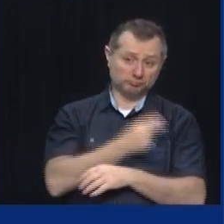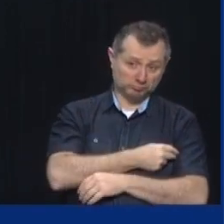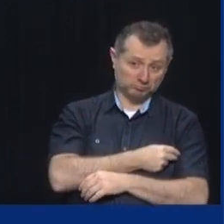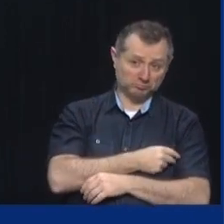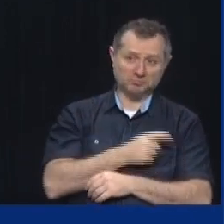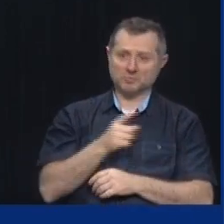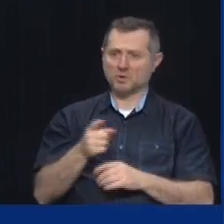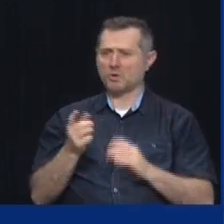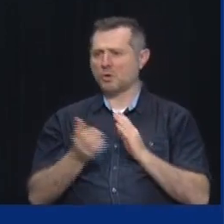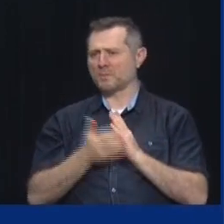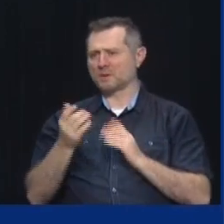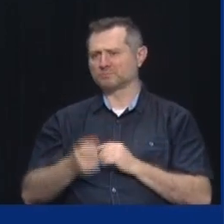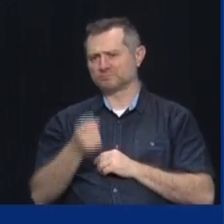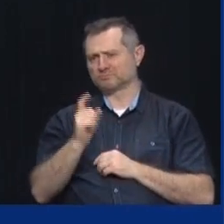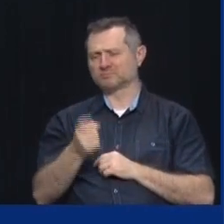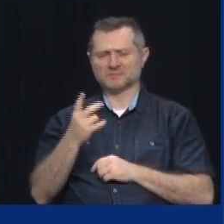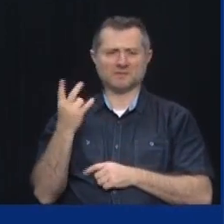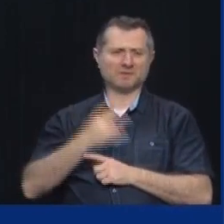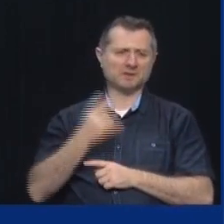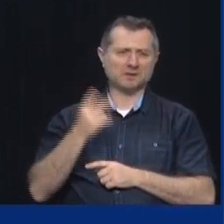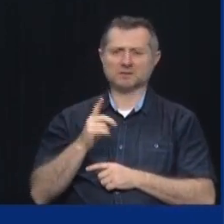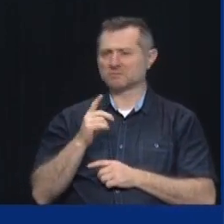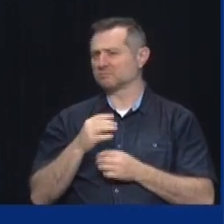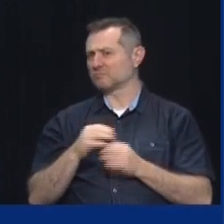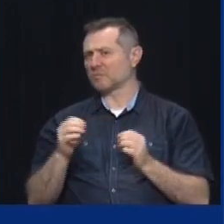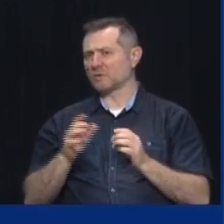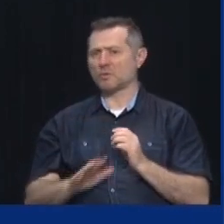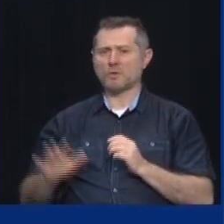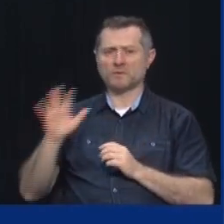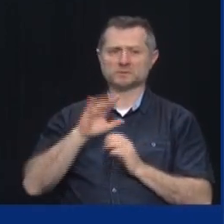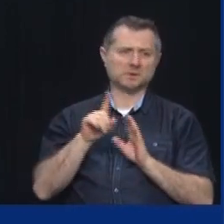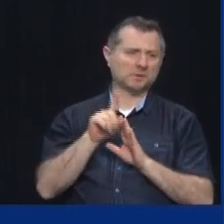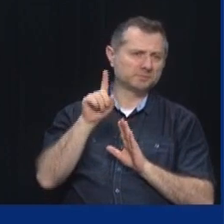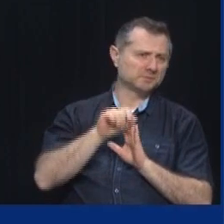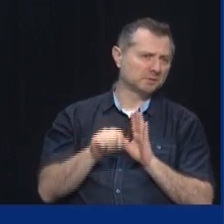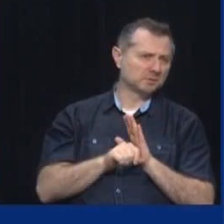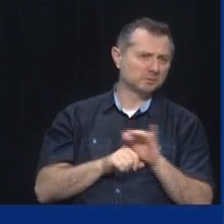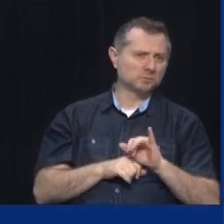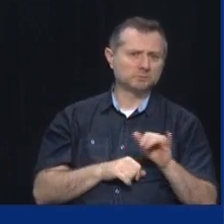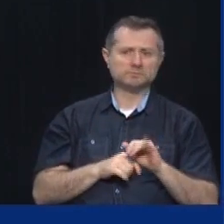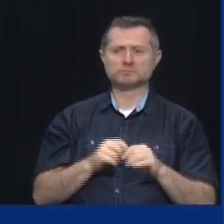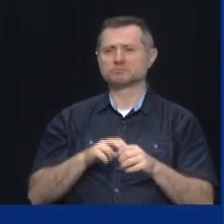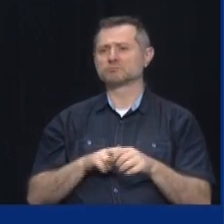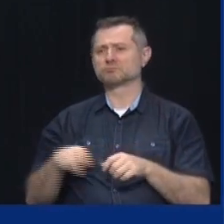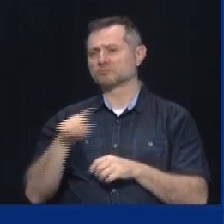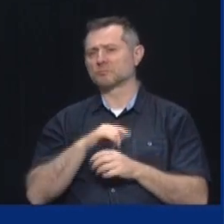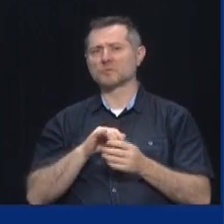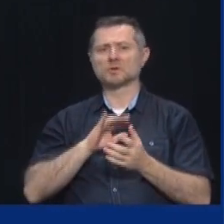SEVEN-DAY UNLIMITED PASS SO YOU WOULDN'T HAVE TO PAY FOR TRANSPORTATION FOR THE WEEK.